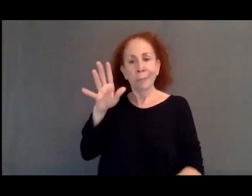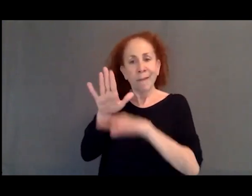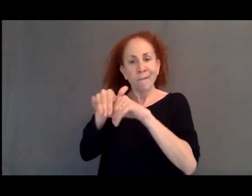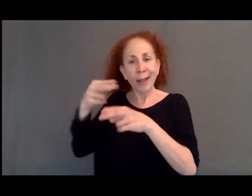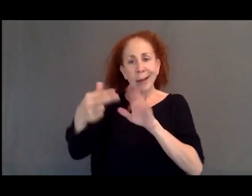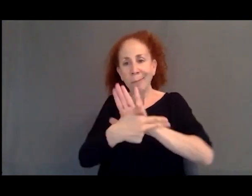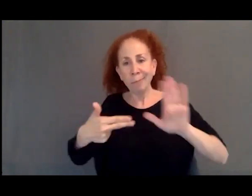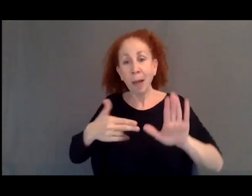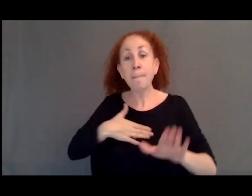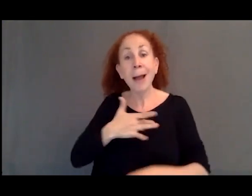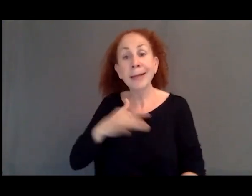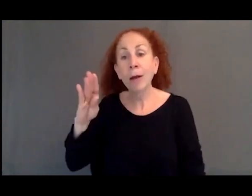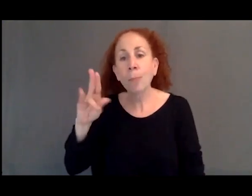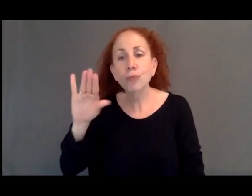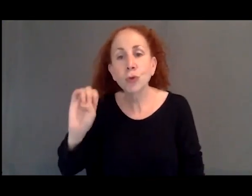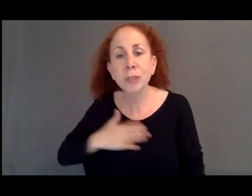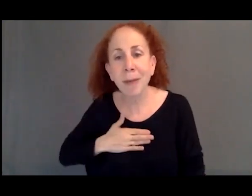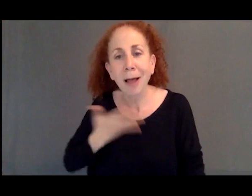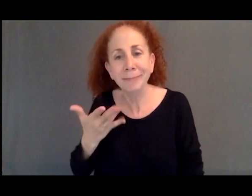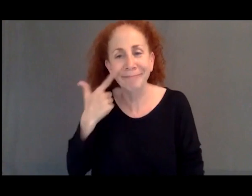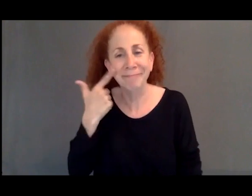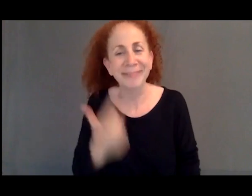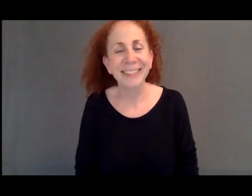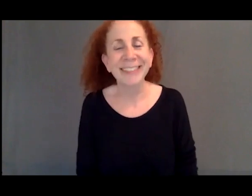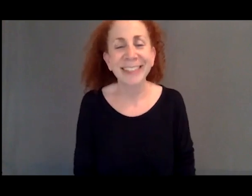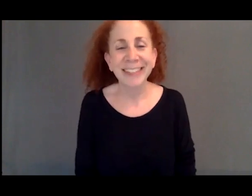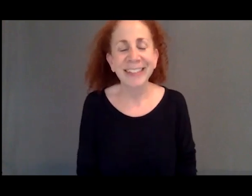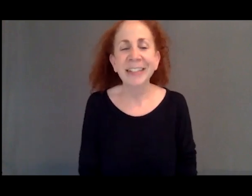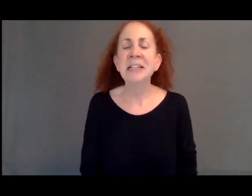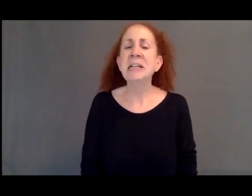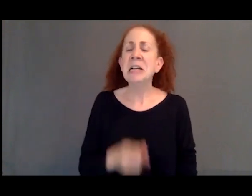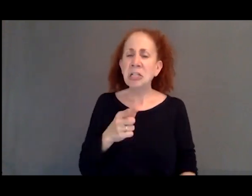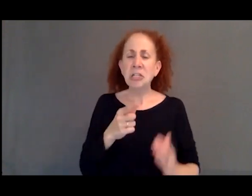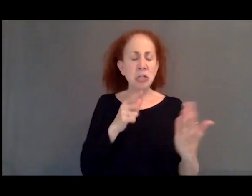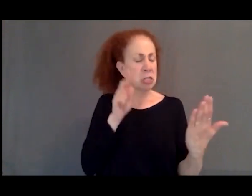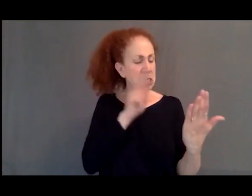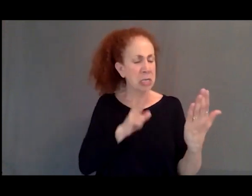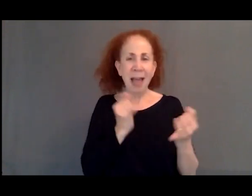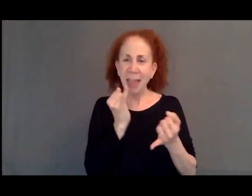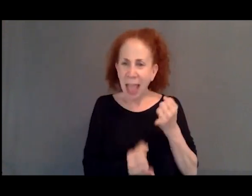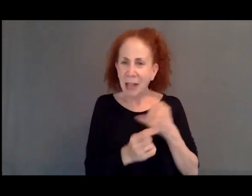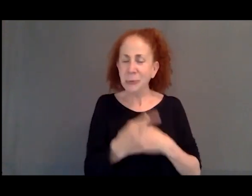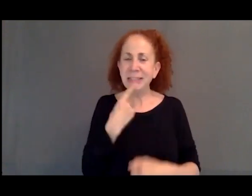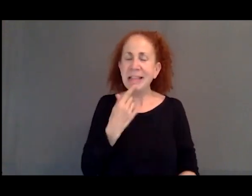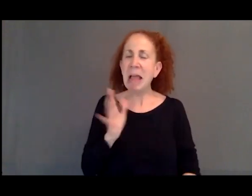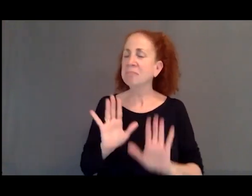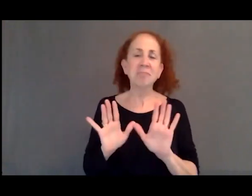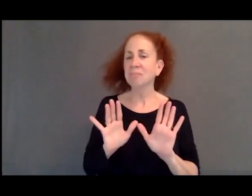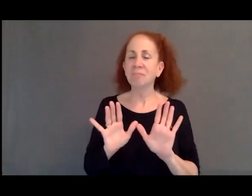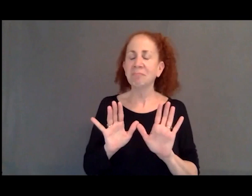Mine is Bruce. But you ended up with an insistence